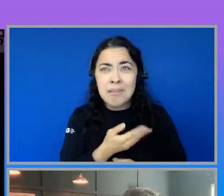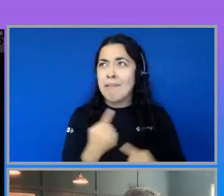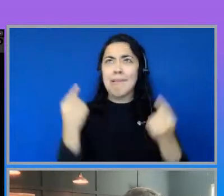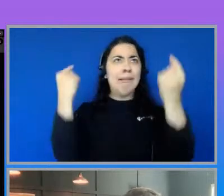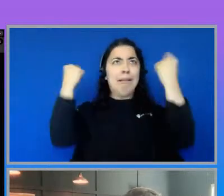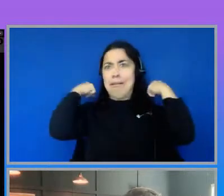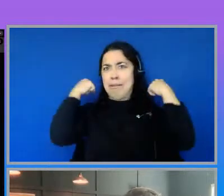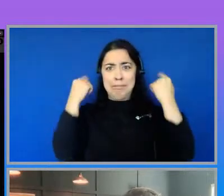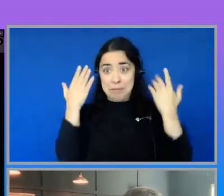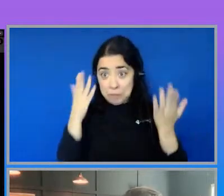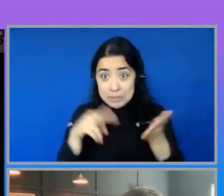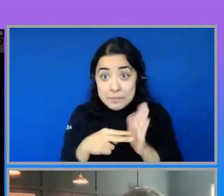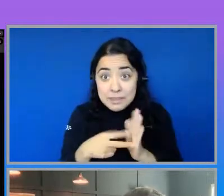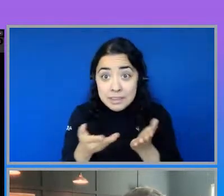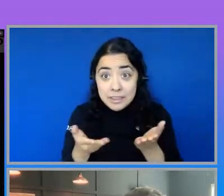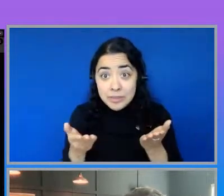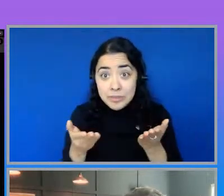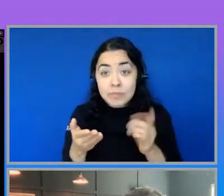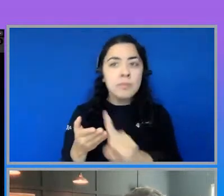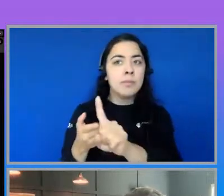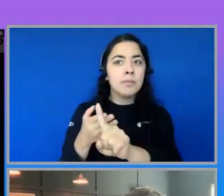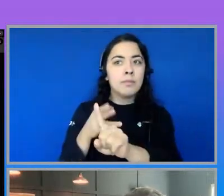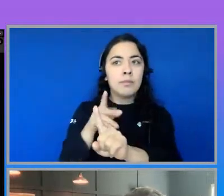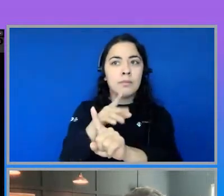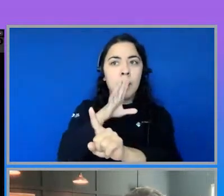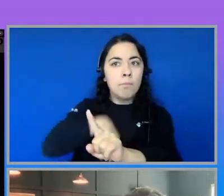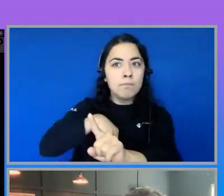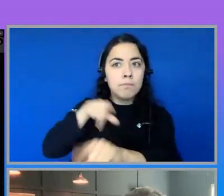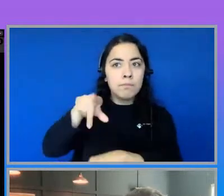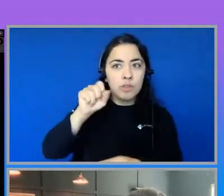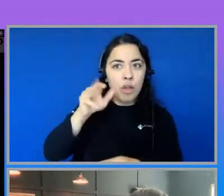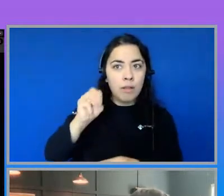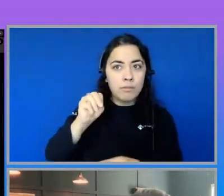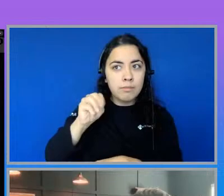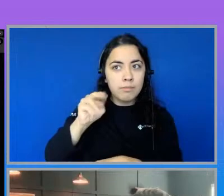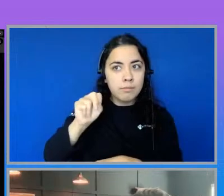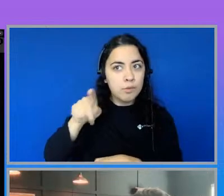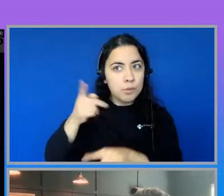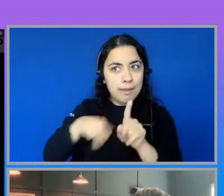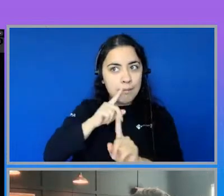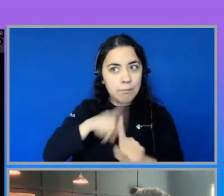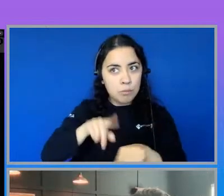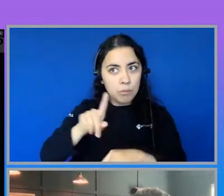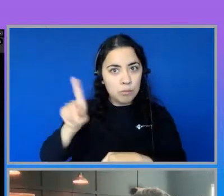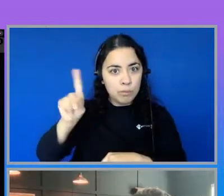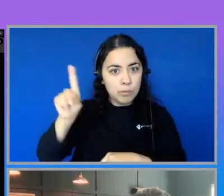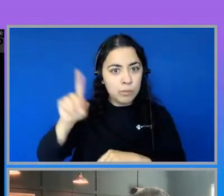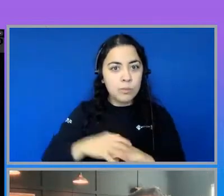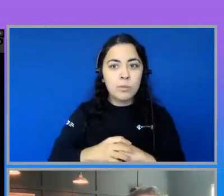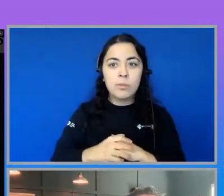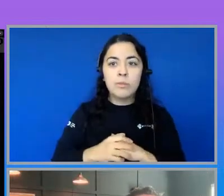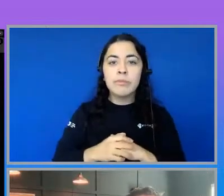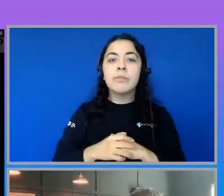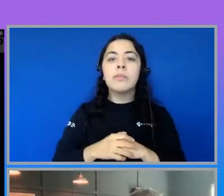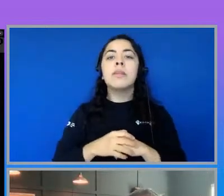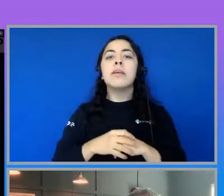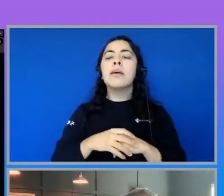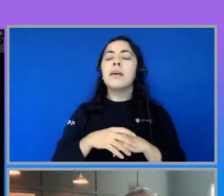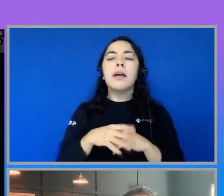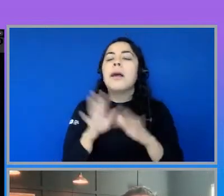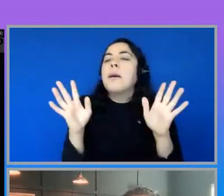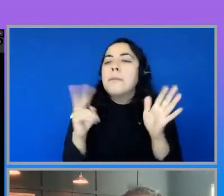what that means? John, don't say anything. To put it simply, it